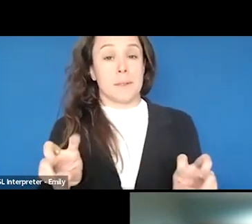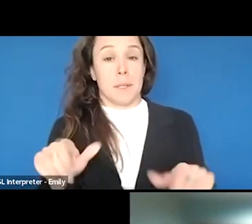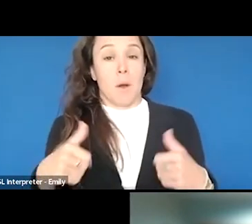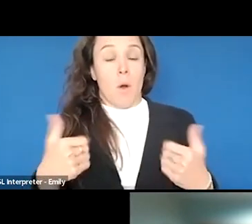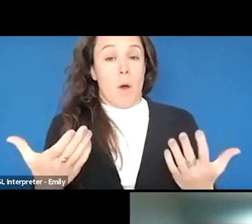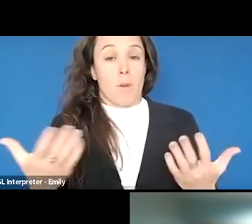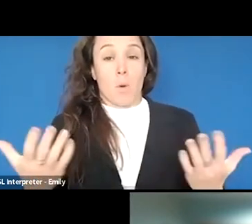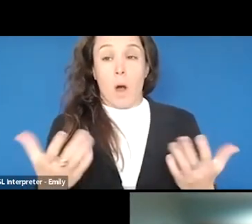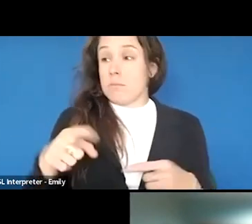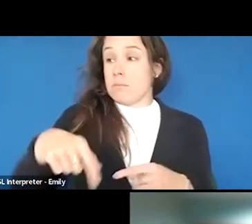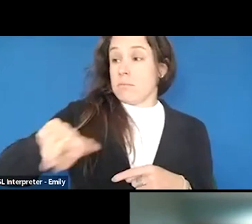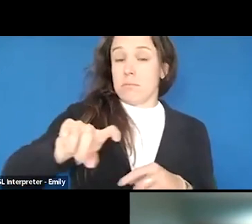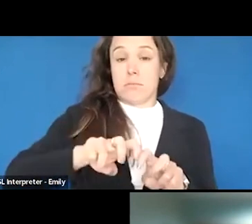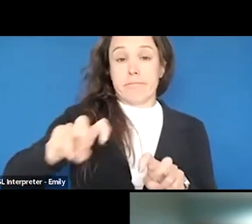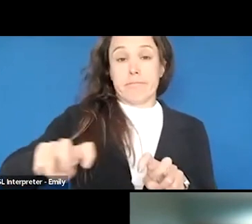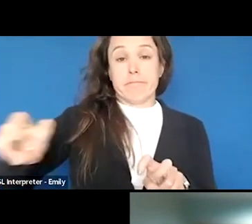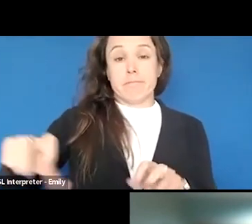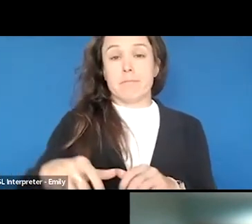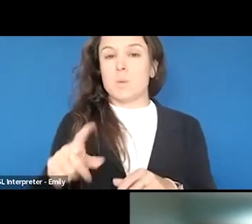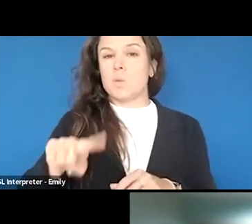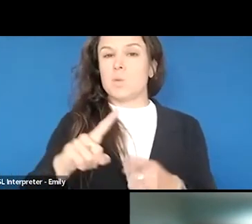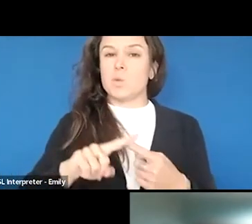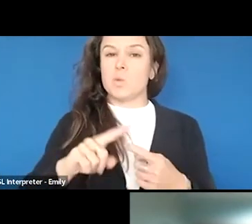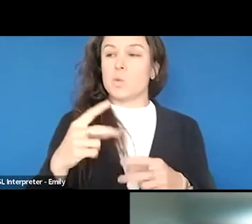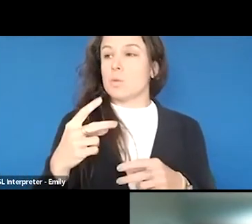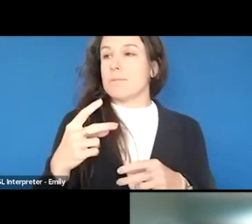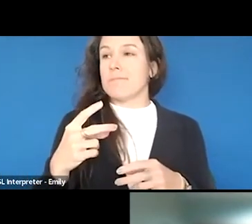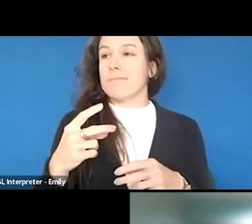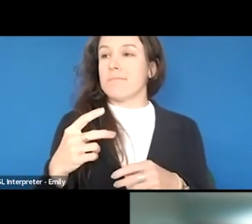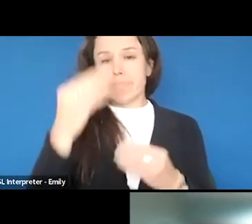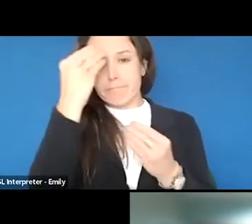opportunity to sort of set the stage for just a few minutes please like you know